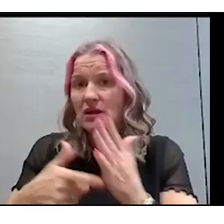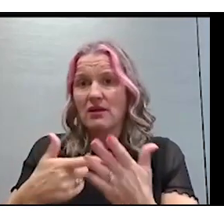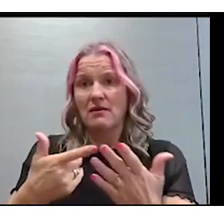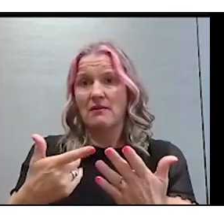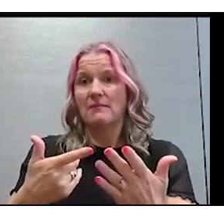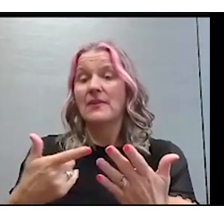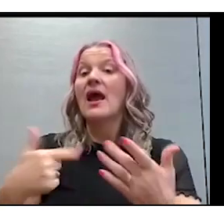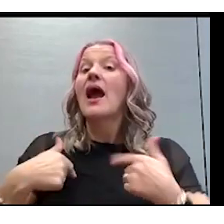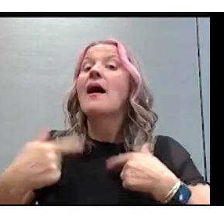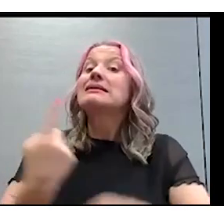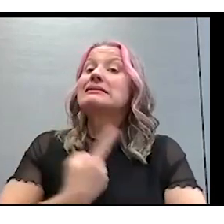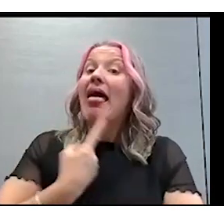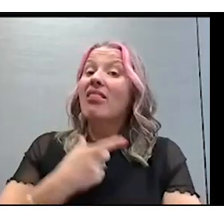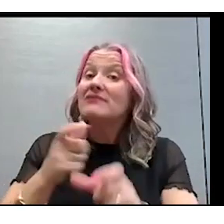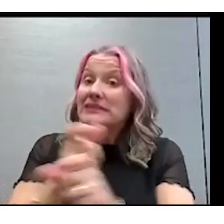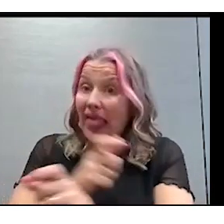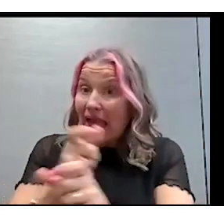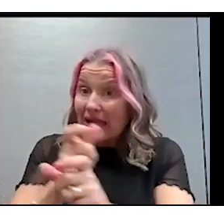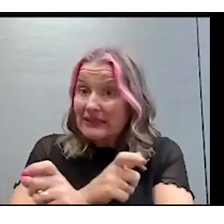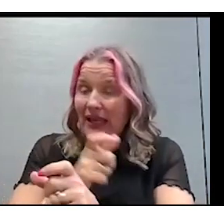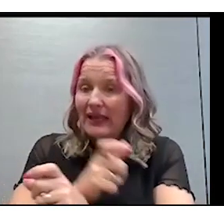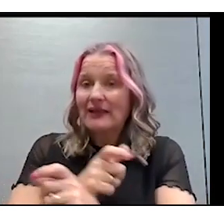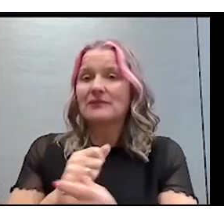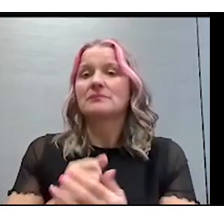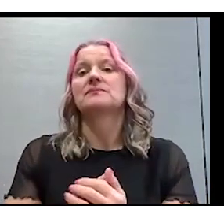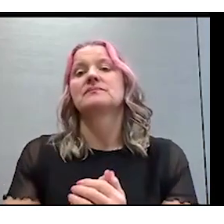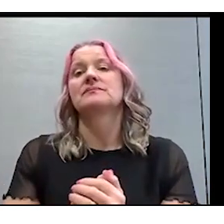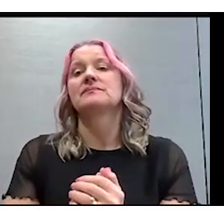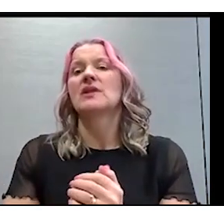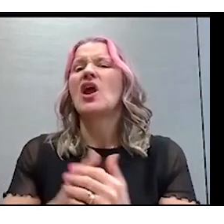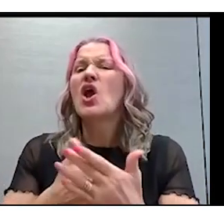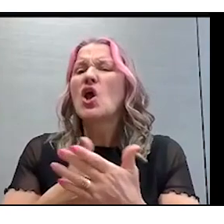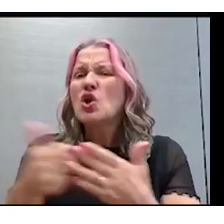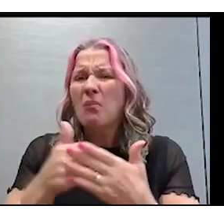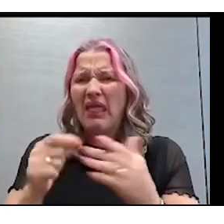I'm dyslexic so usually typos are featured, not the bug when it comes